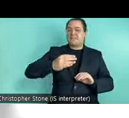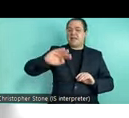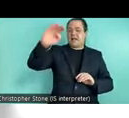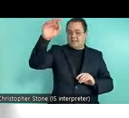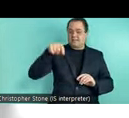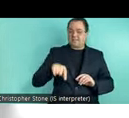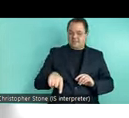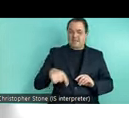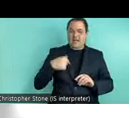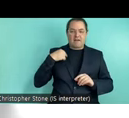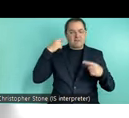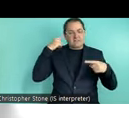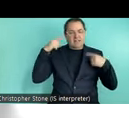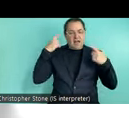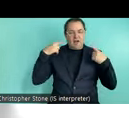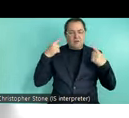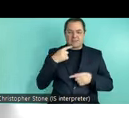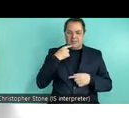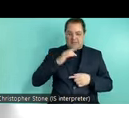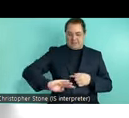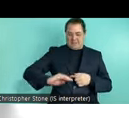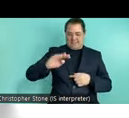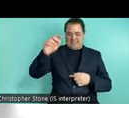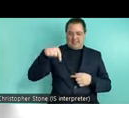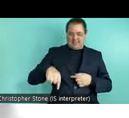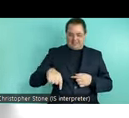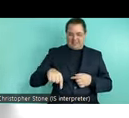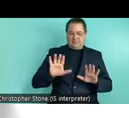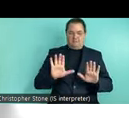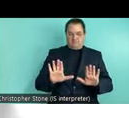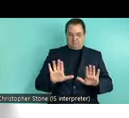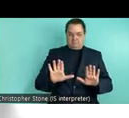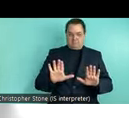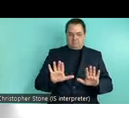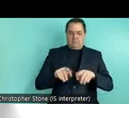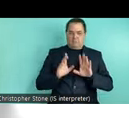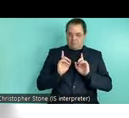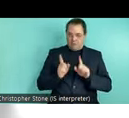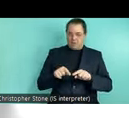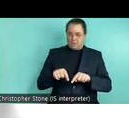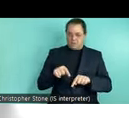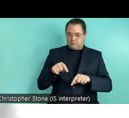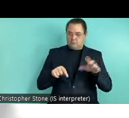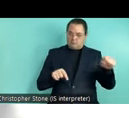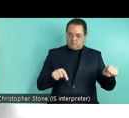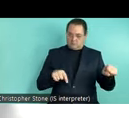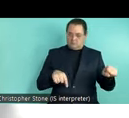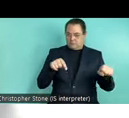but to find people that will stay with you, and the need for them to, to make use of the hundreds. 15:12:59 Around capability and culture, it